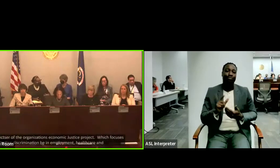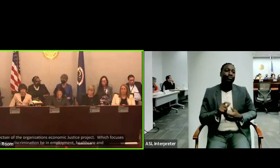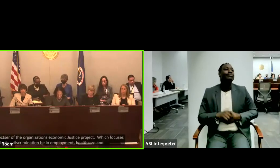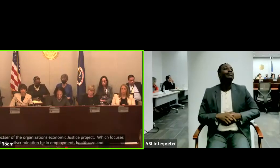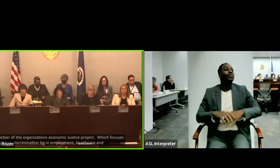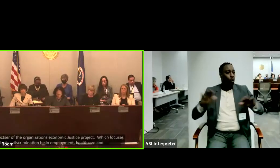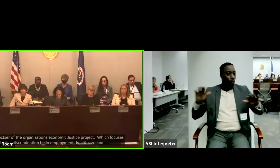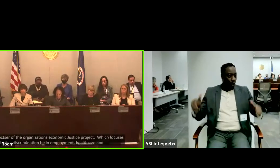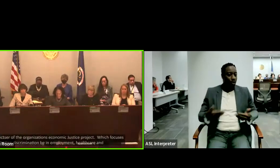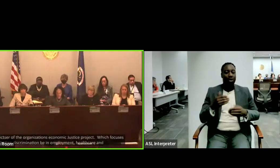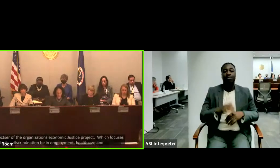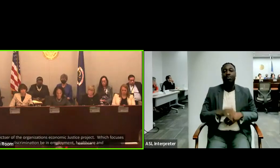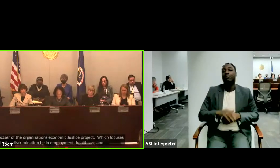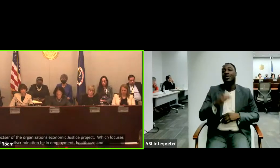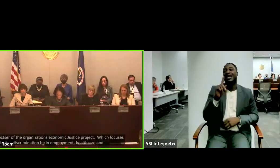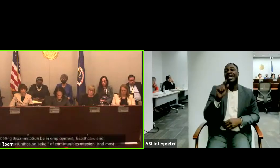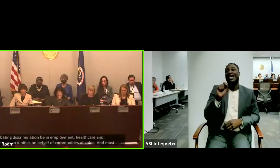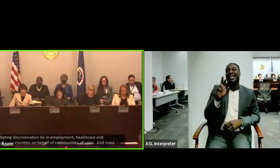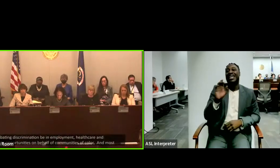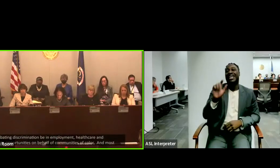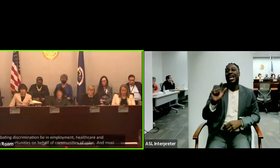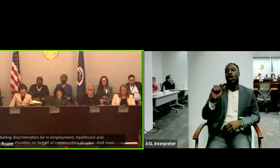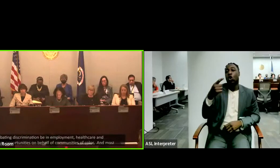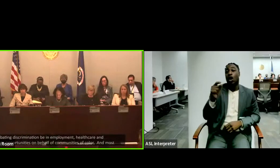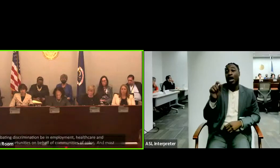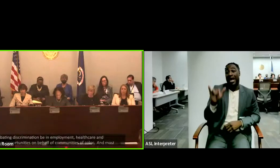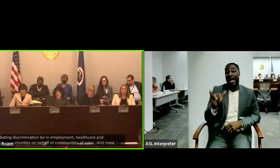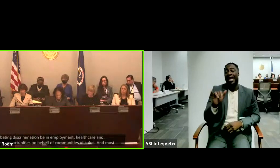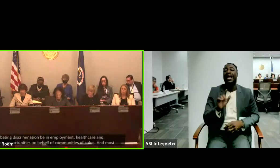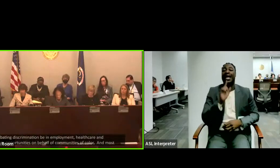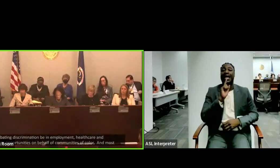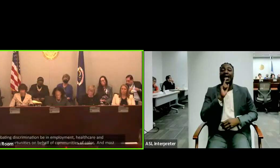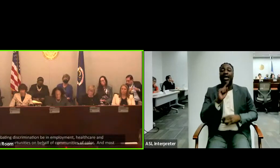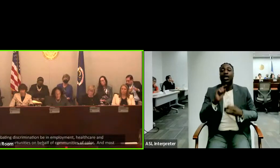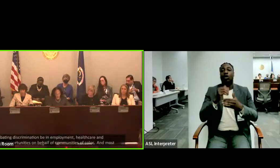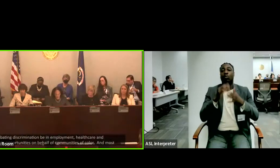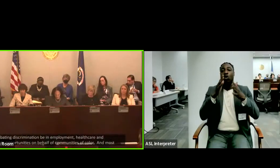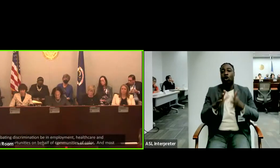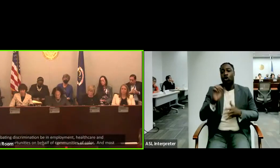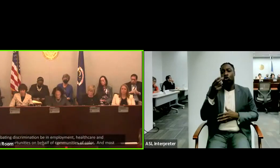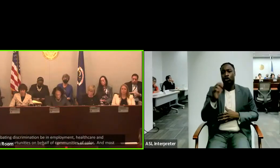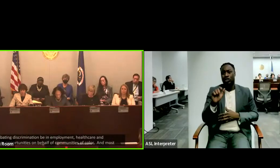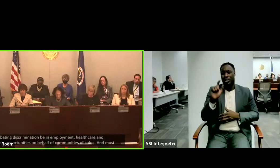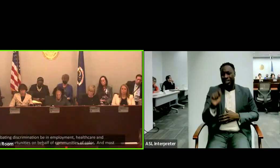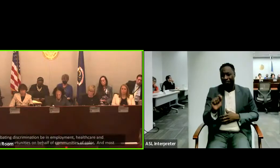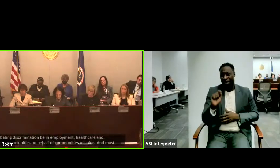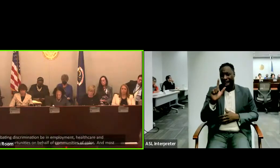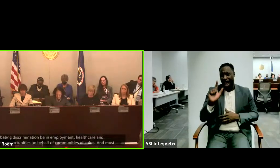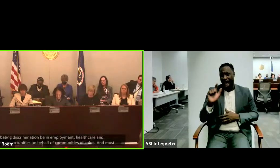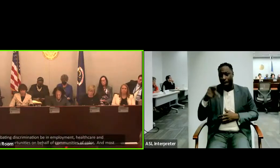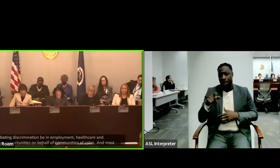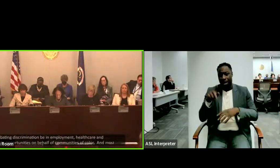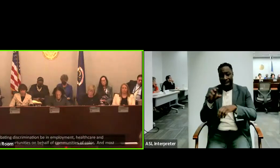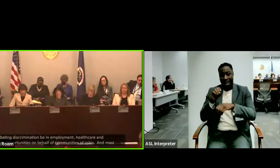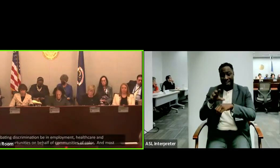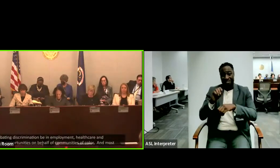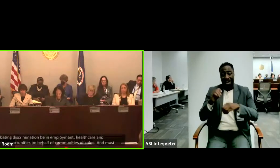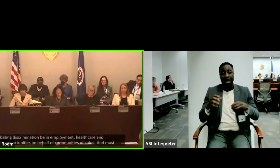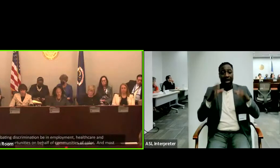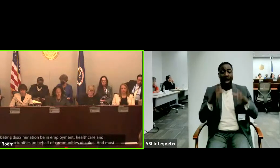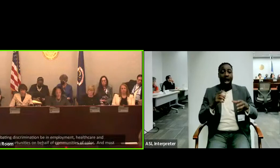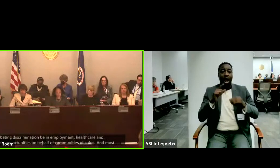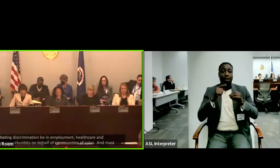Darrell Gay is a partner at ArentFox Schiff LL P where he advises clients on compliance